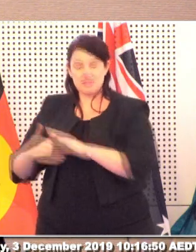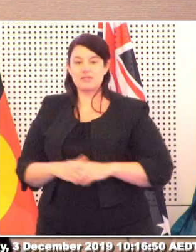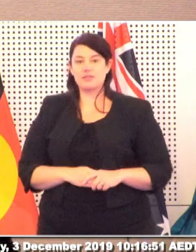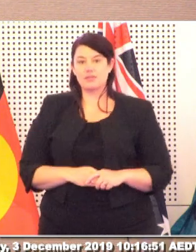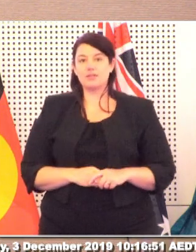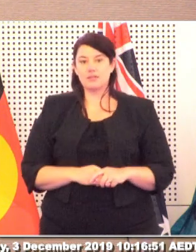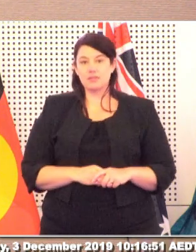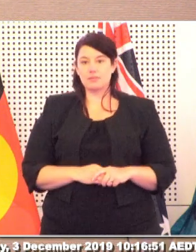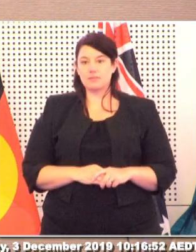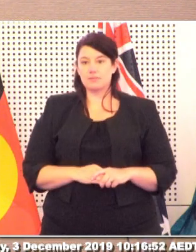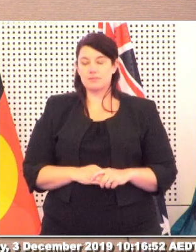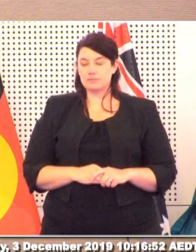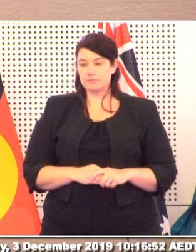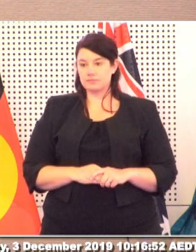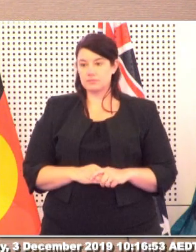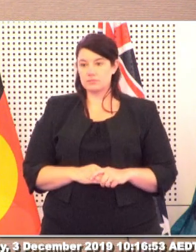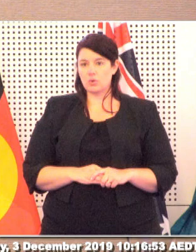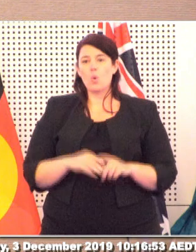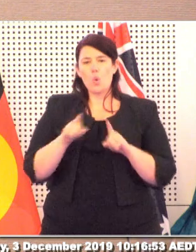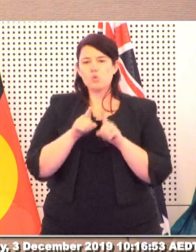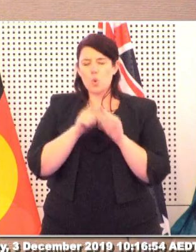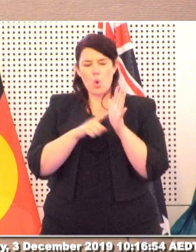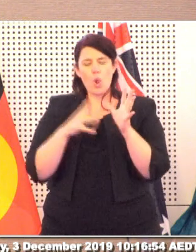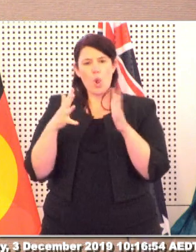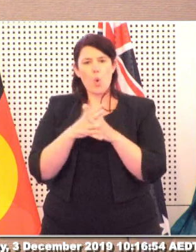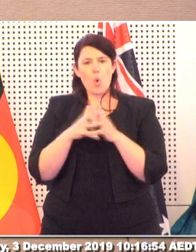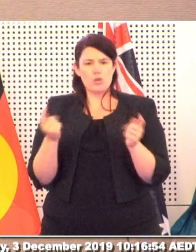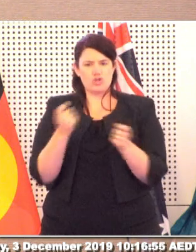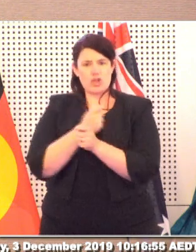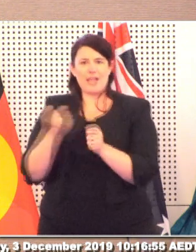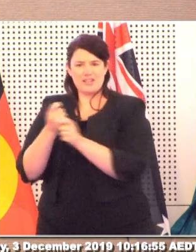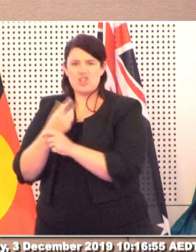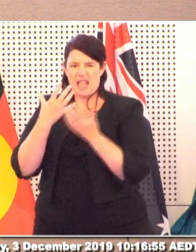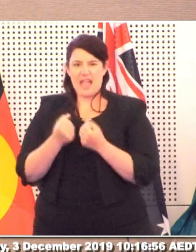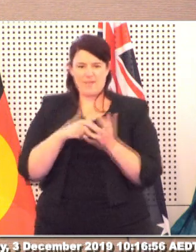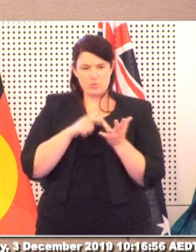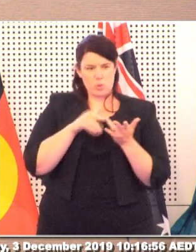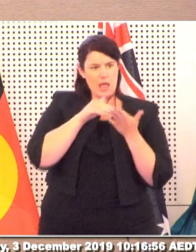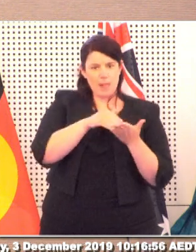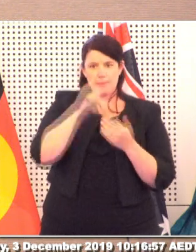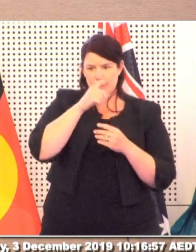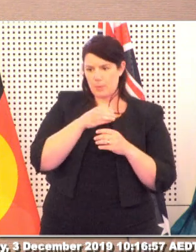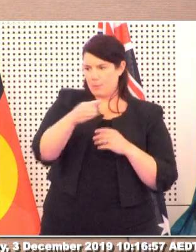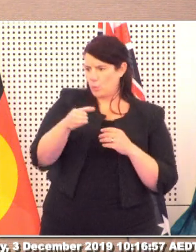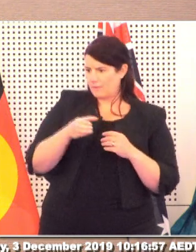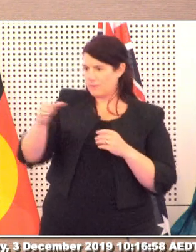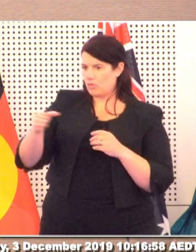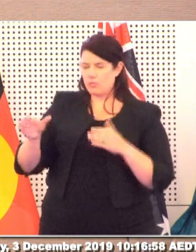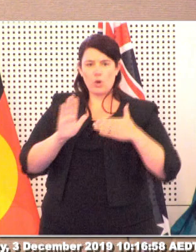part of broader reforms in the public sector towards, I guess,